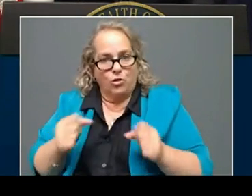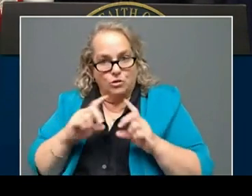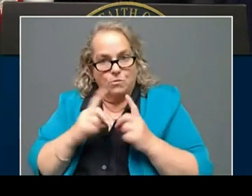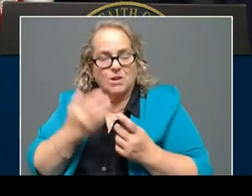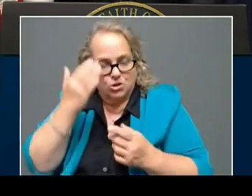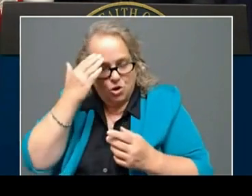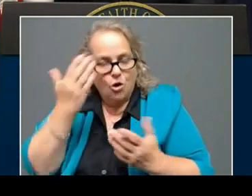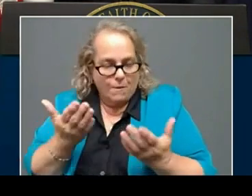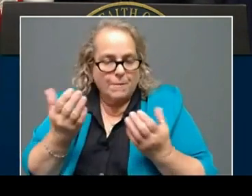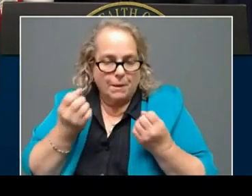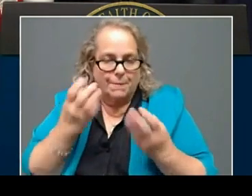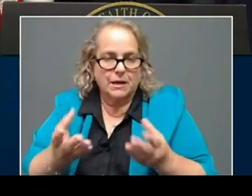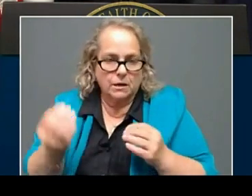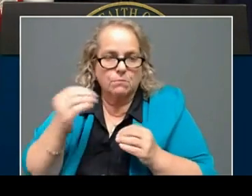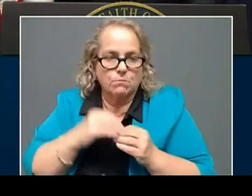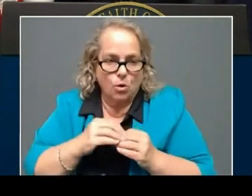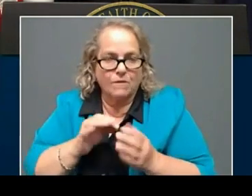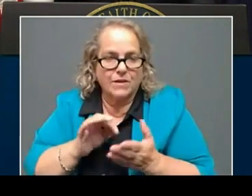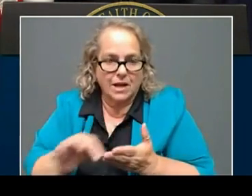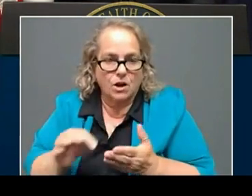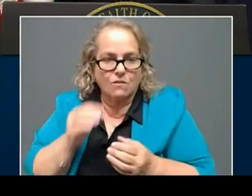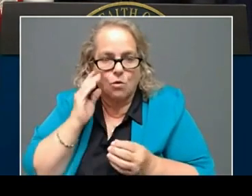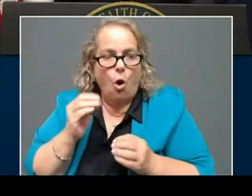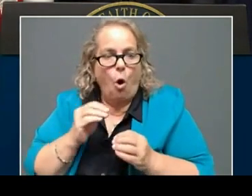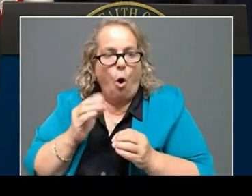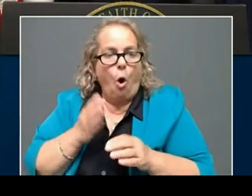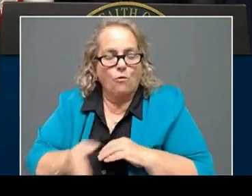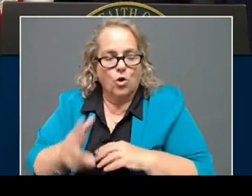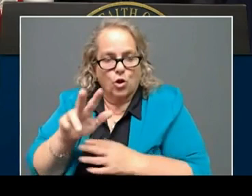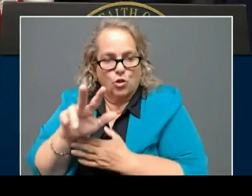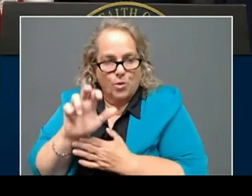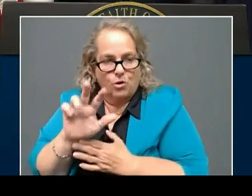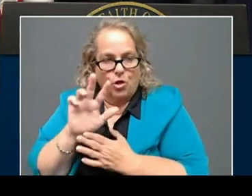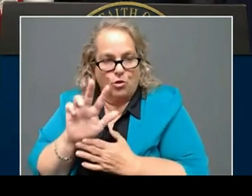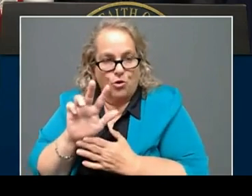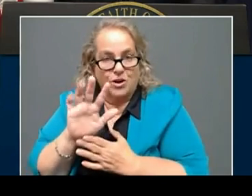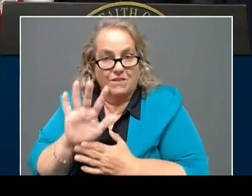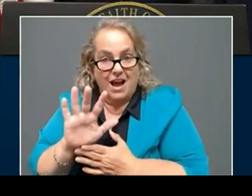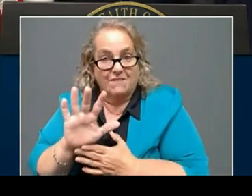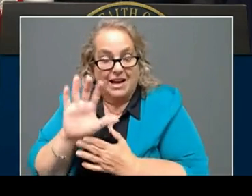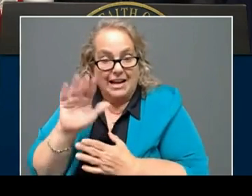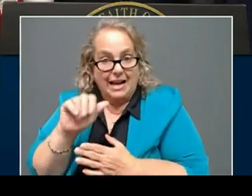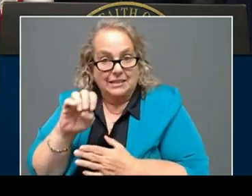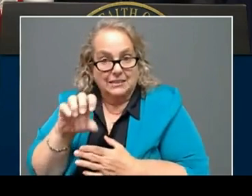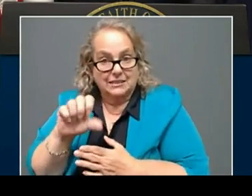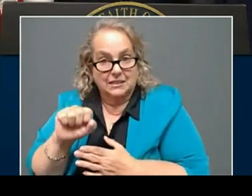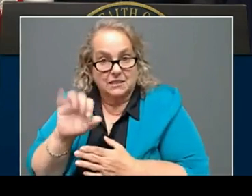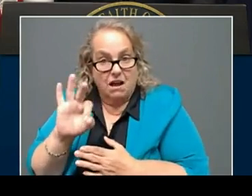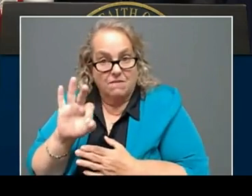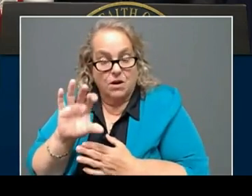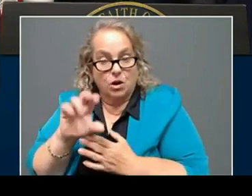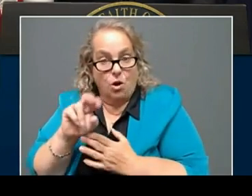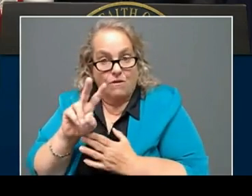accounted for over 335 cases. Um It appears that the that the amount of